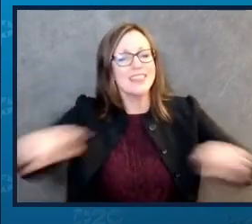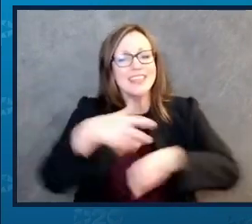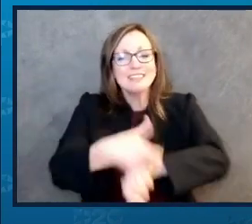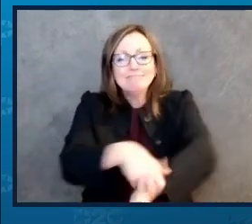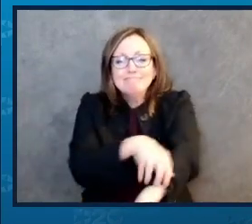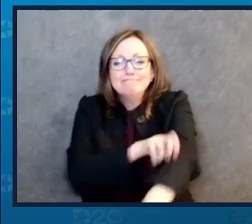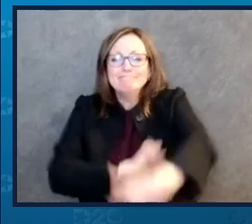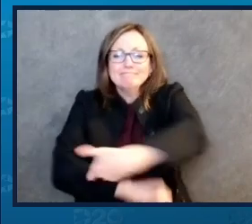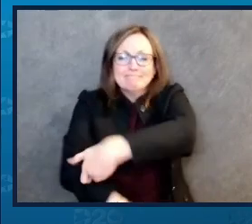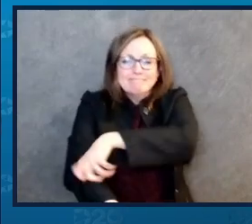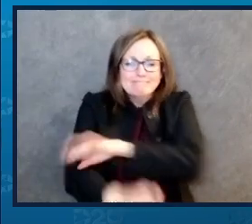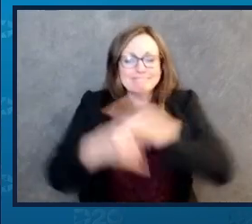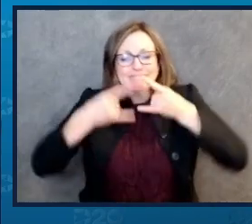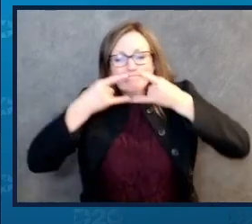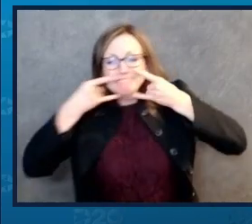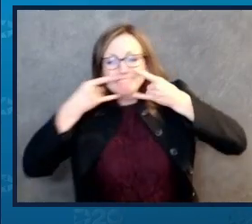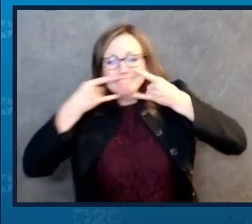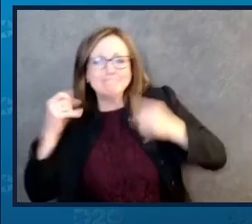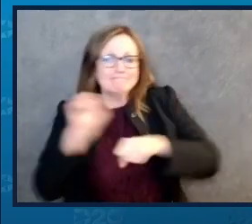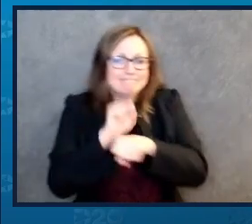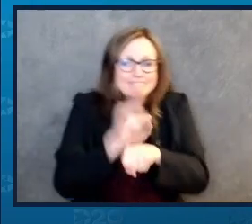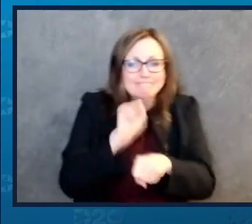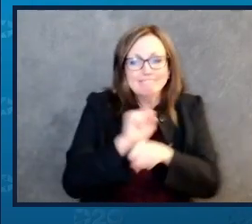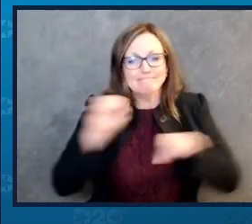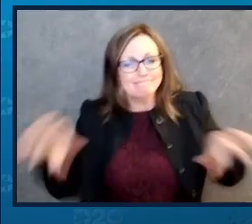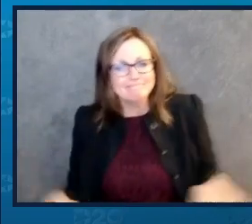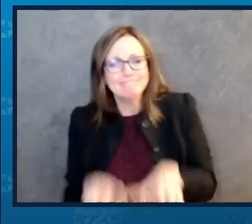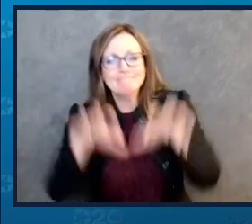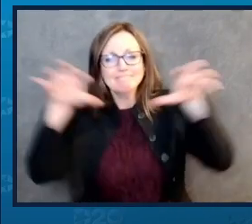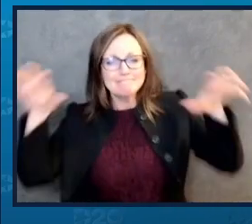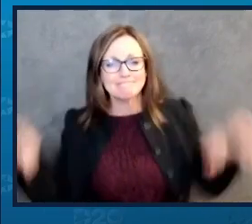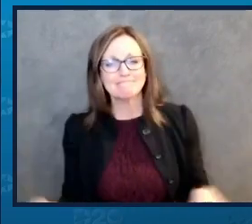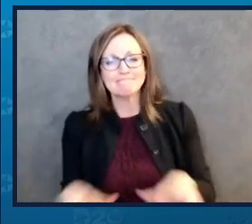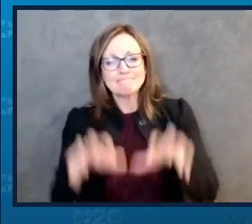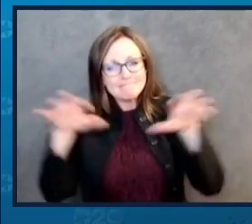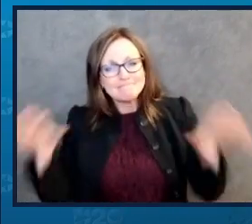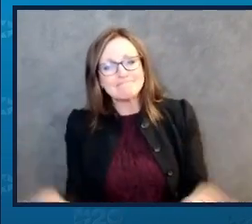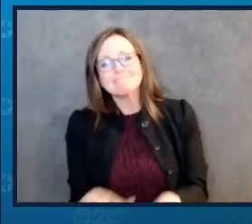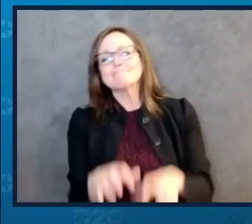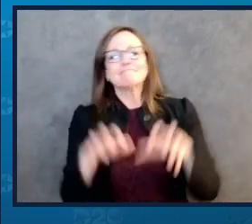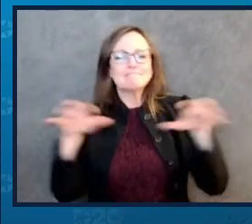SO IN MANY OF YOU WHO ARE WORKING NOT TO GET US LAWING THE